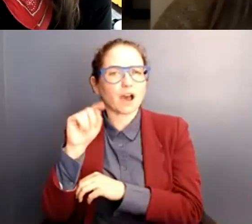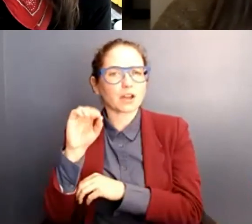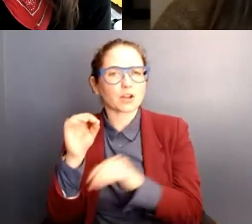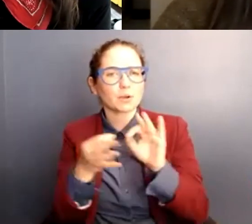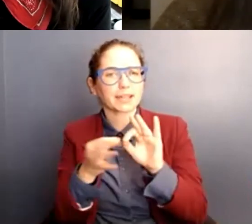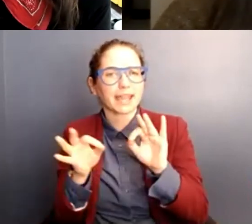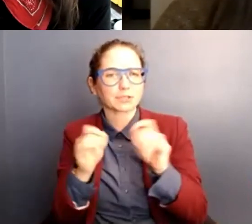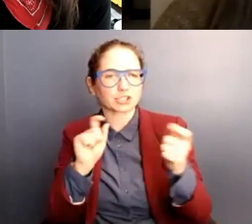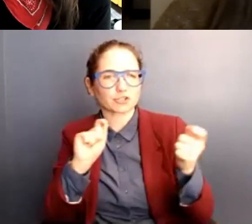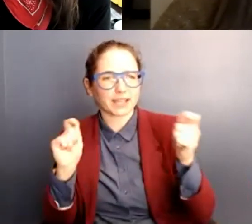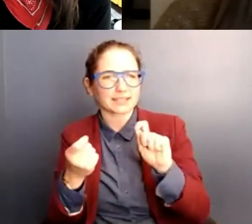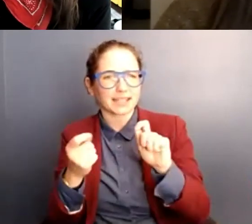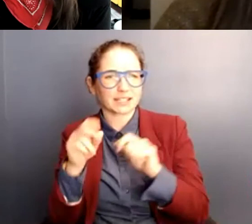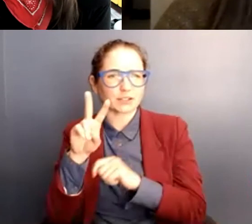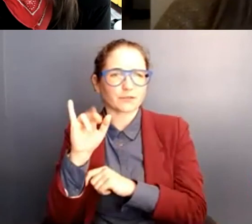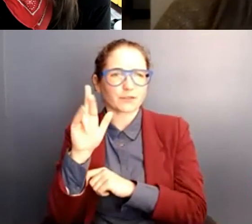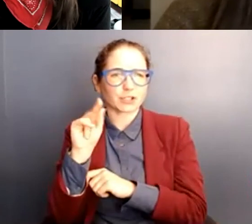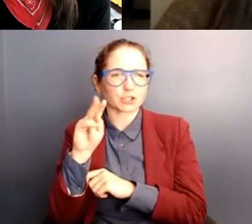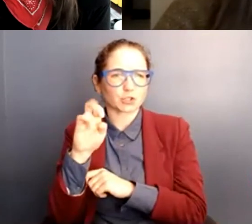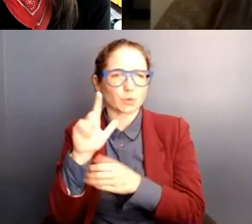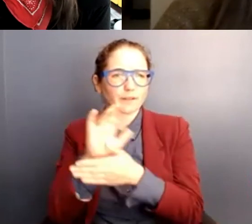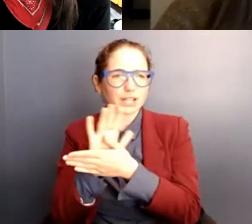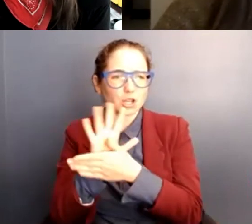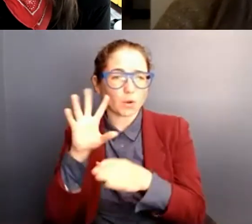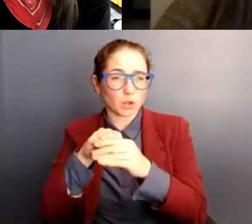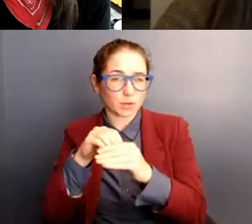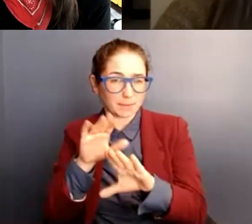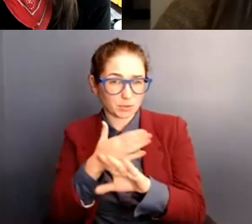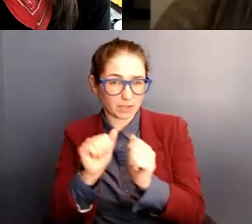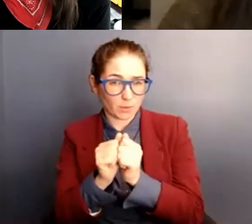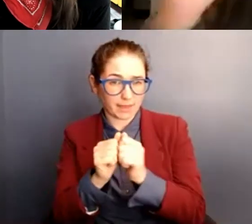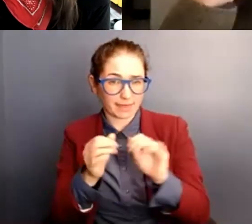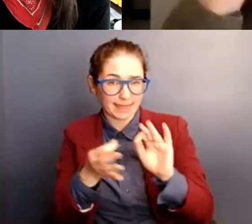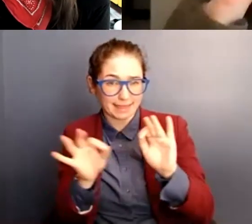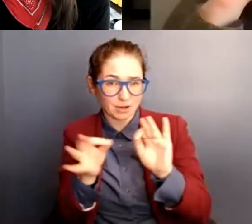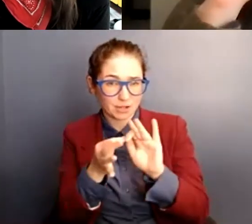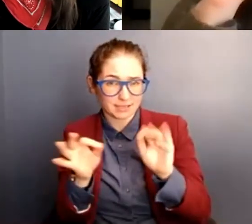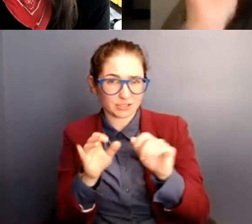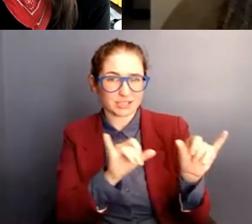our virtual videos, which include music with lyrics, just as